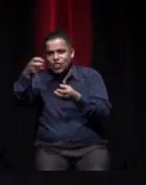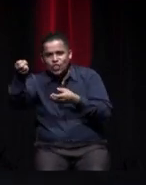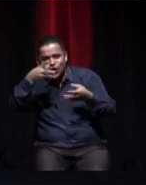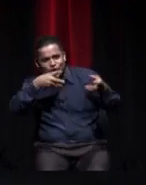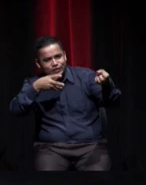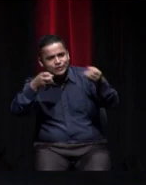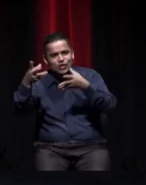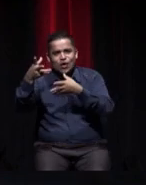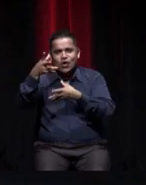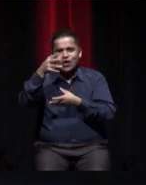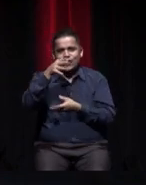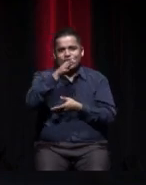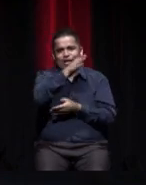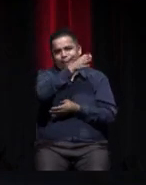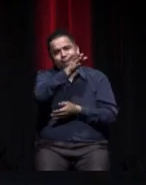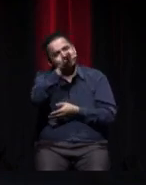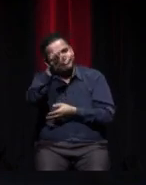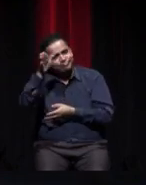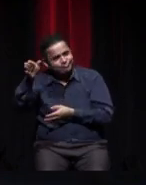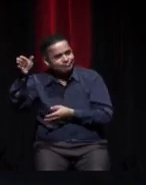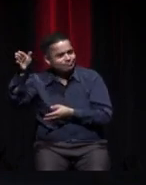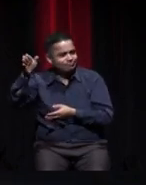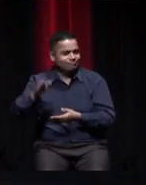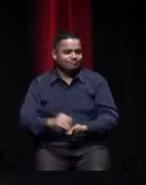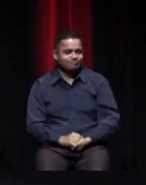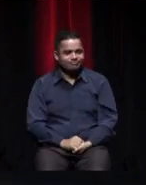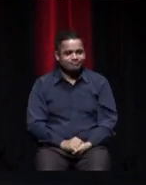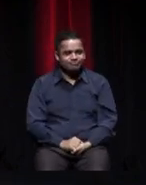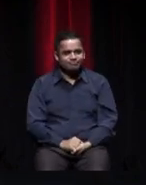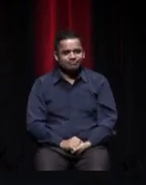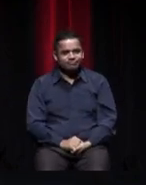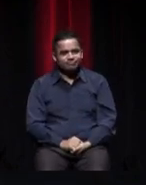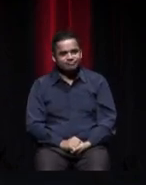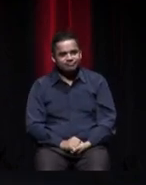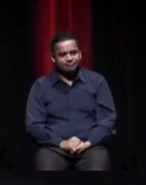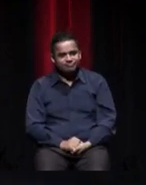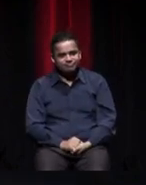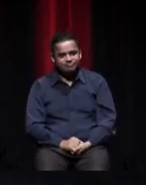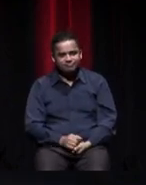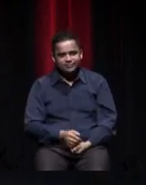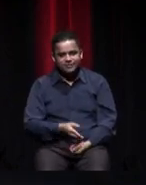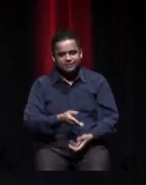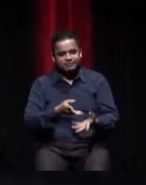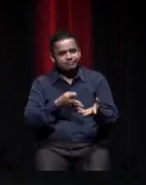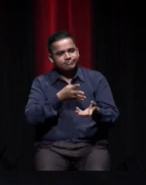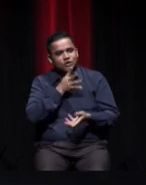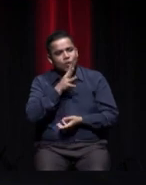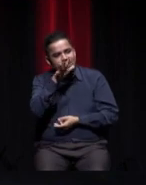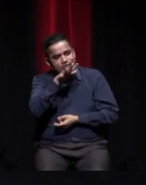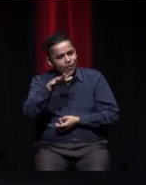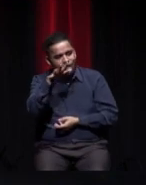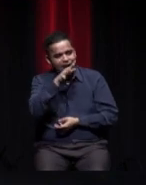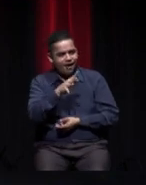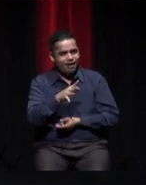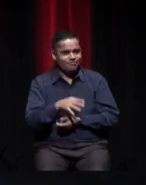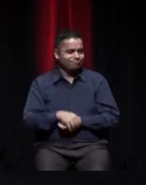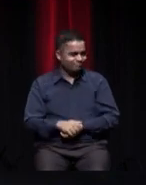You take a route on a terrain without solidity. This is beautiful.